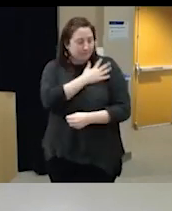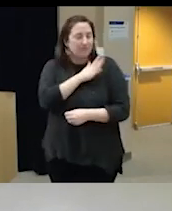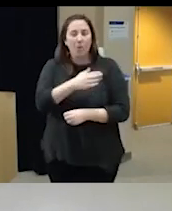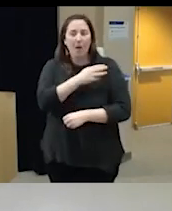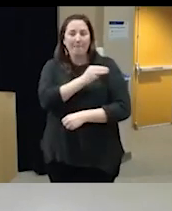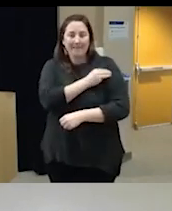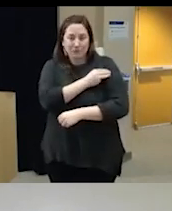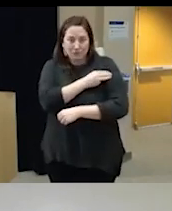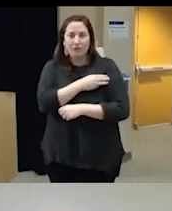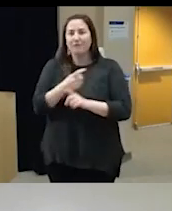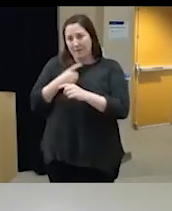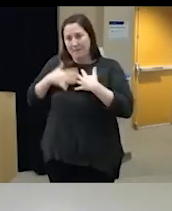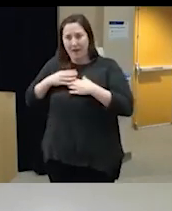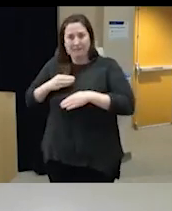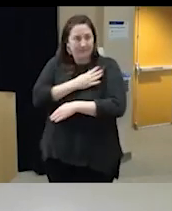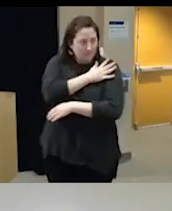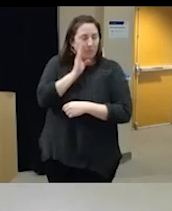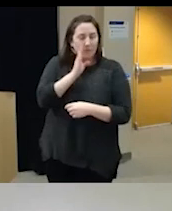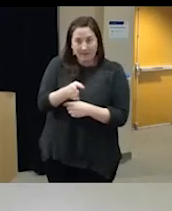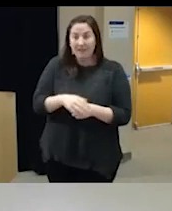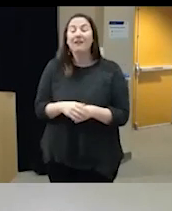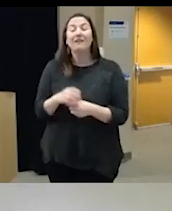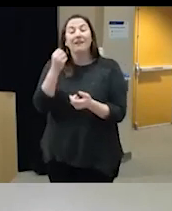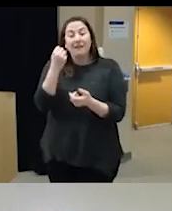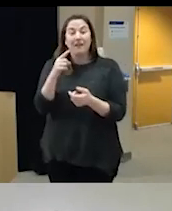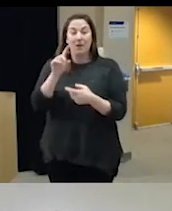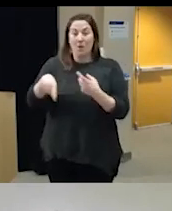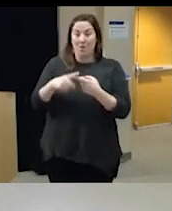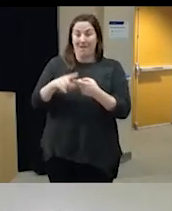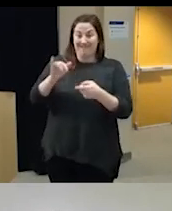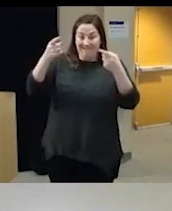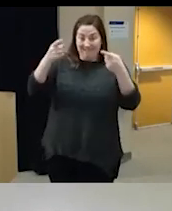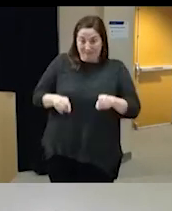the blood when that is feared with you see early signs of